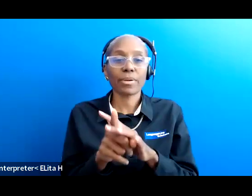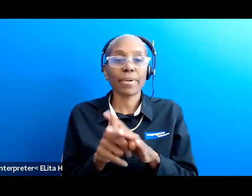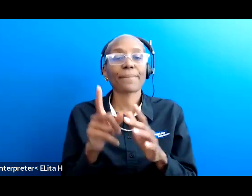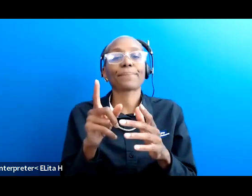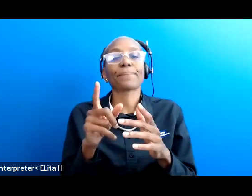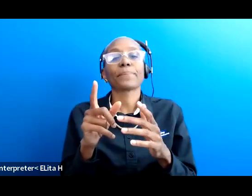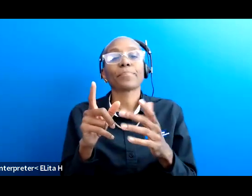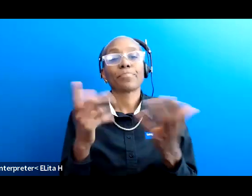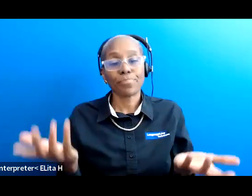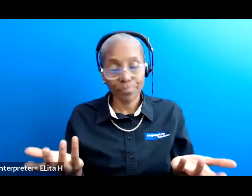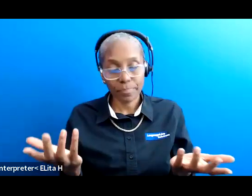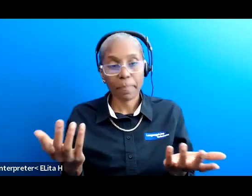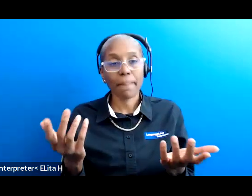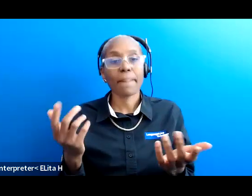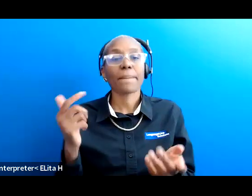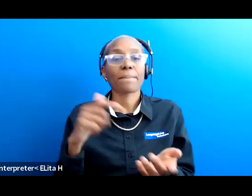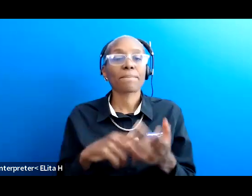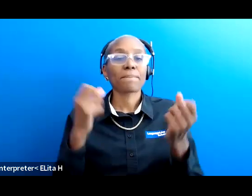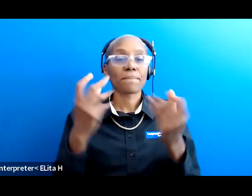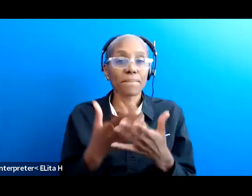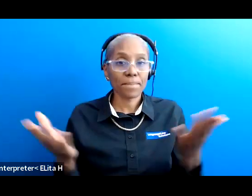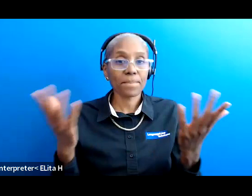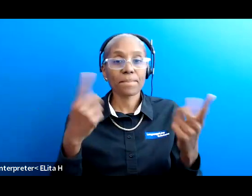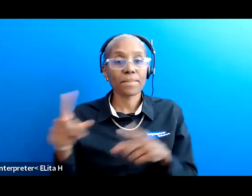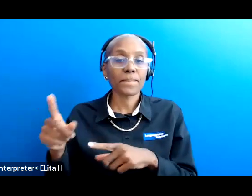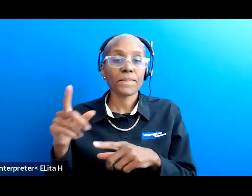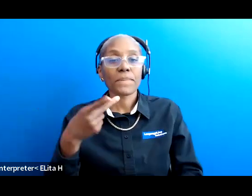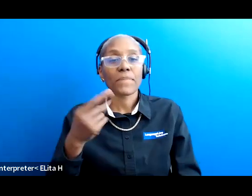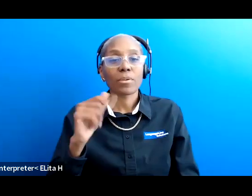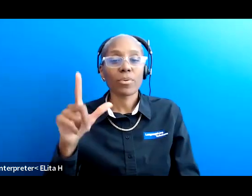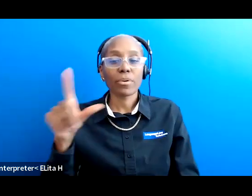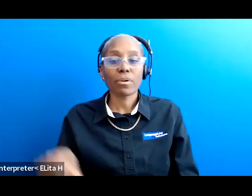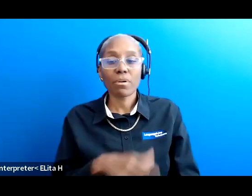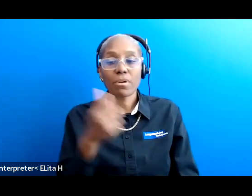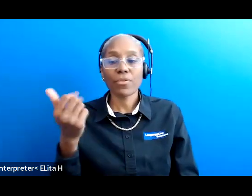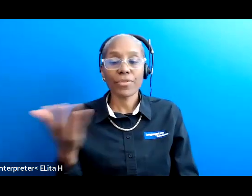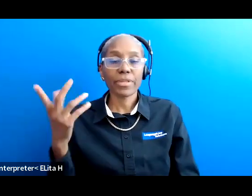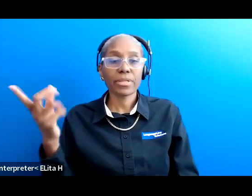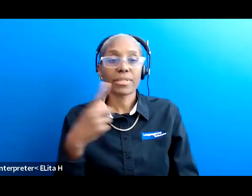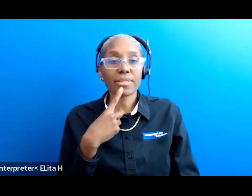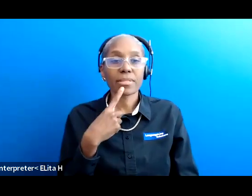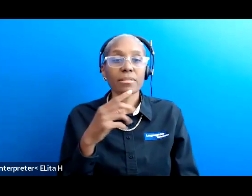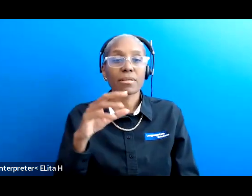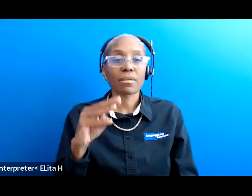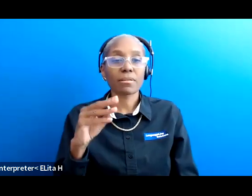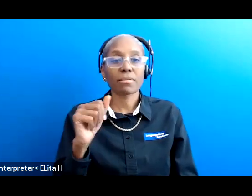So the these are a lot of things that are going on. Paul has another thing that he says there's a matrix grown by stem cells